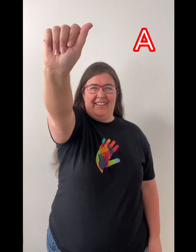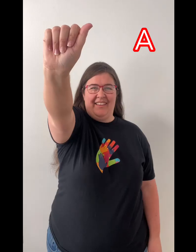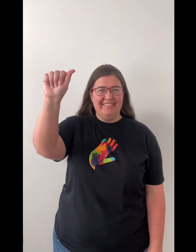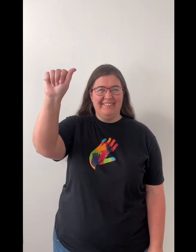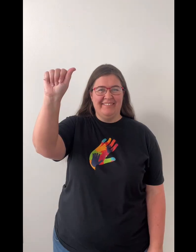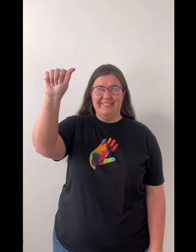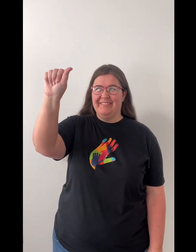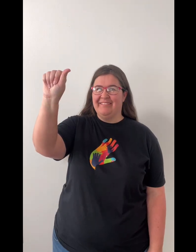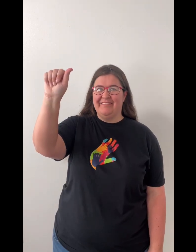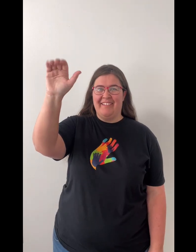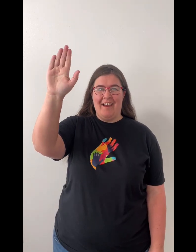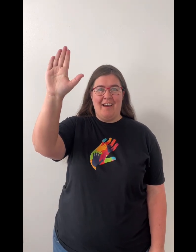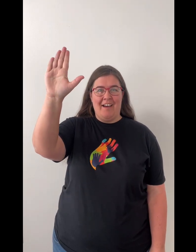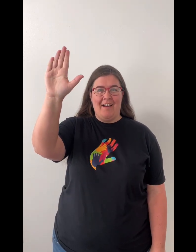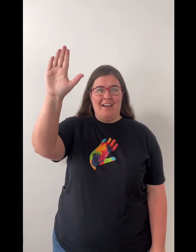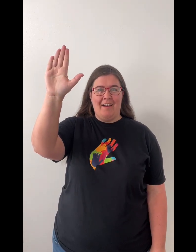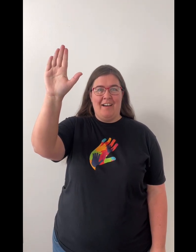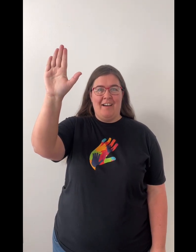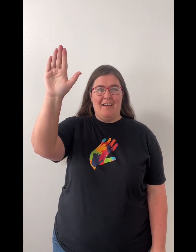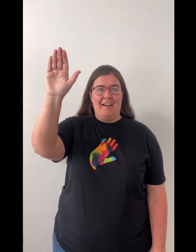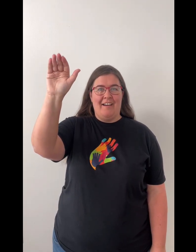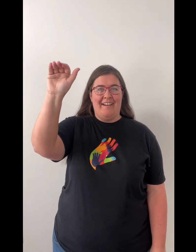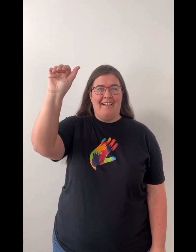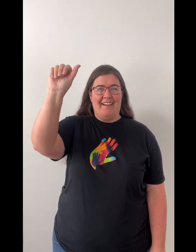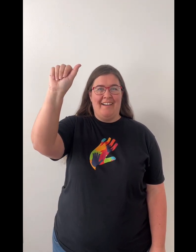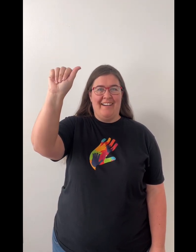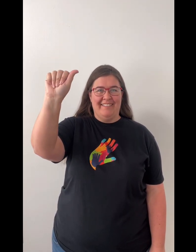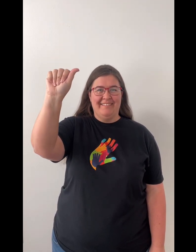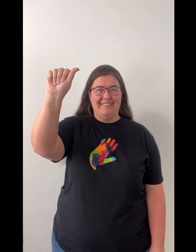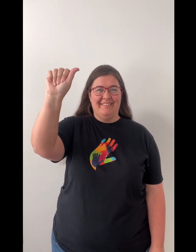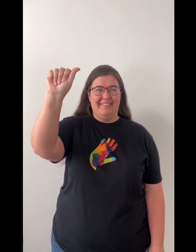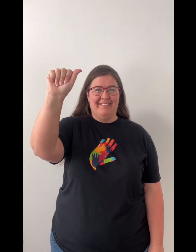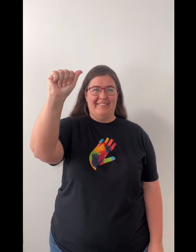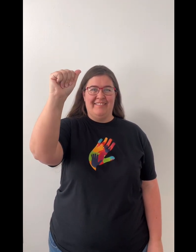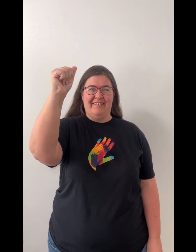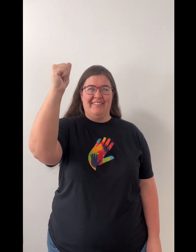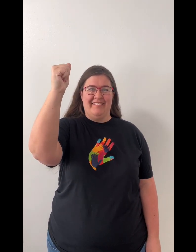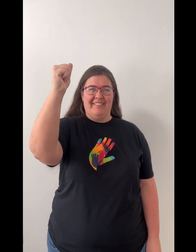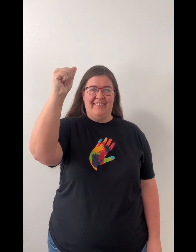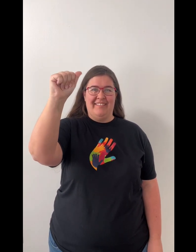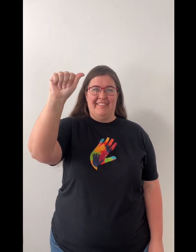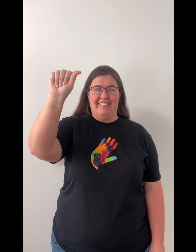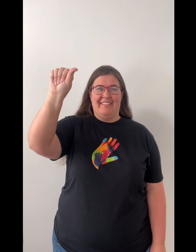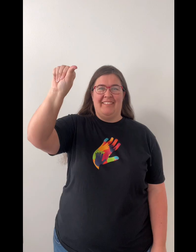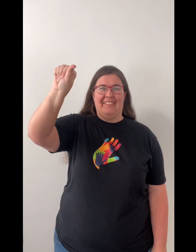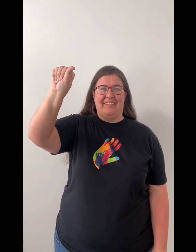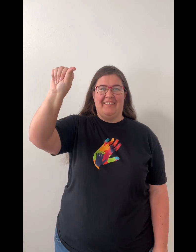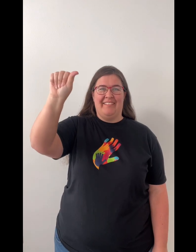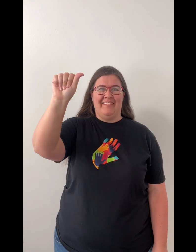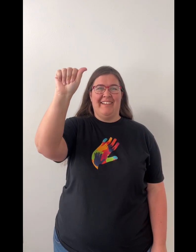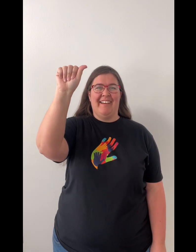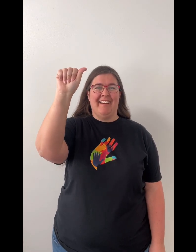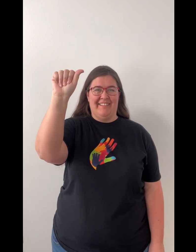How to sign A in ASL